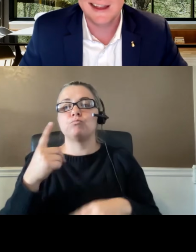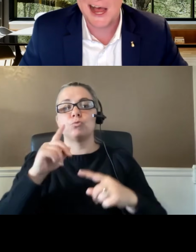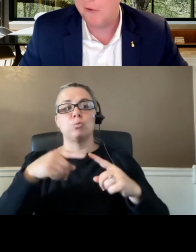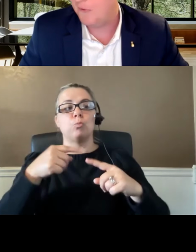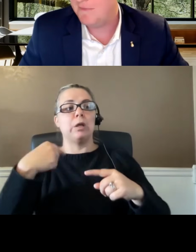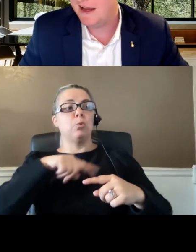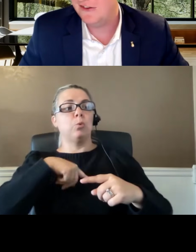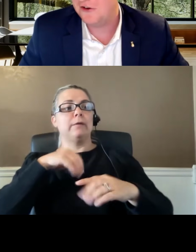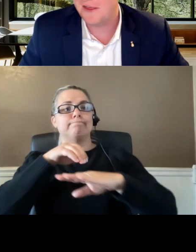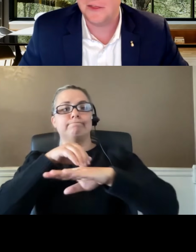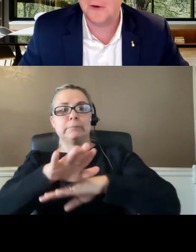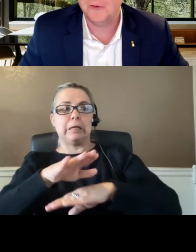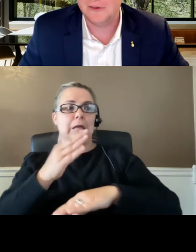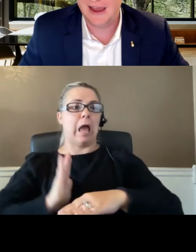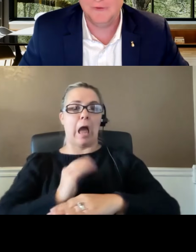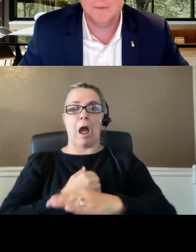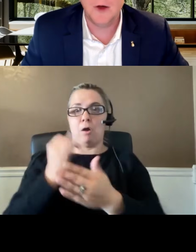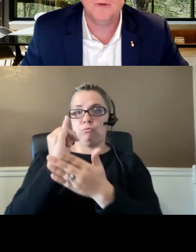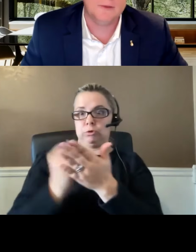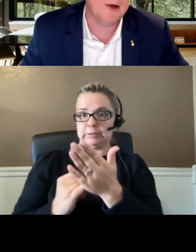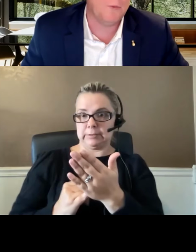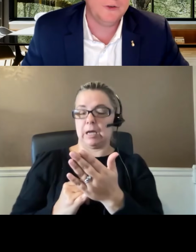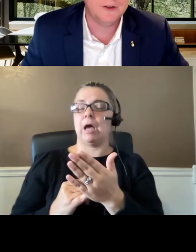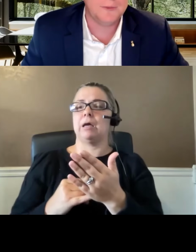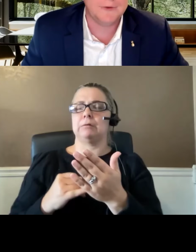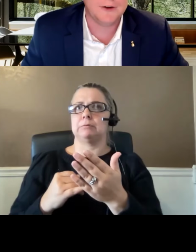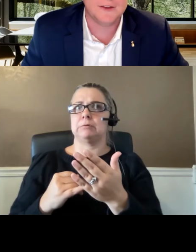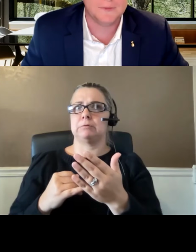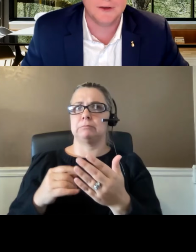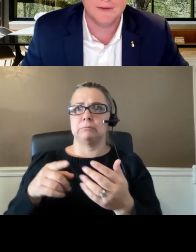how are we making sure that those have some notes about what to expect for accessibility?